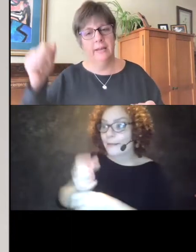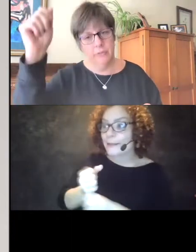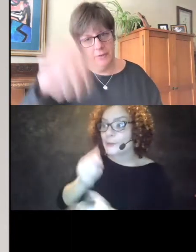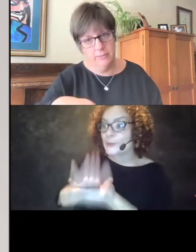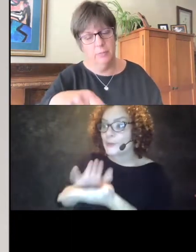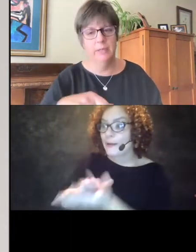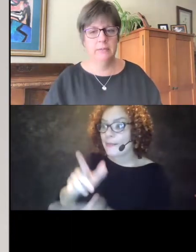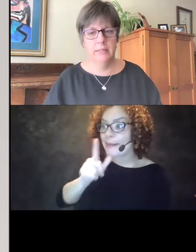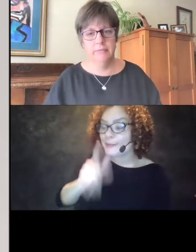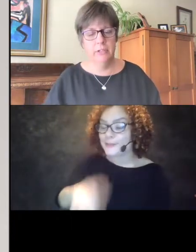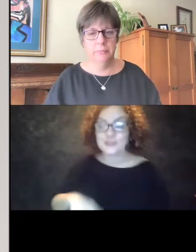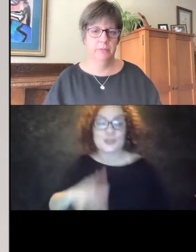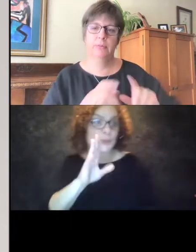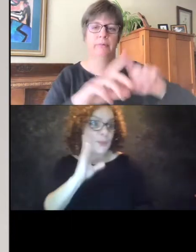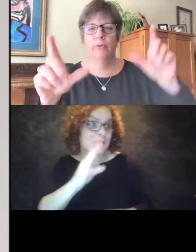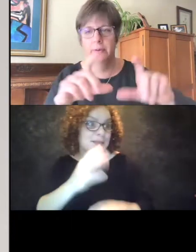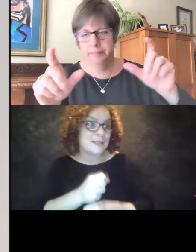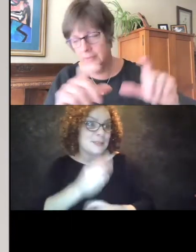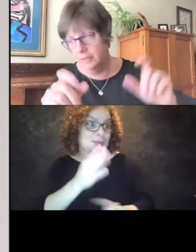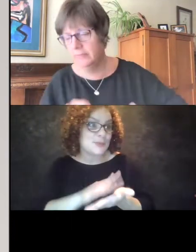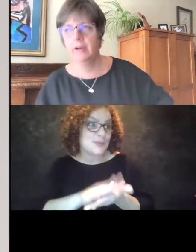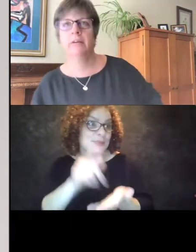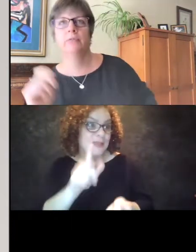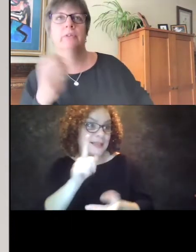the money that went into the envelope This was before you had the cards where you just